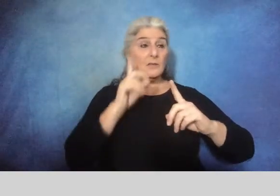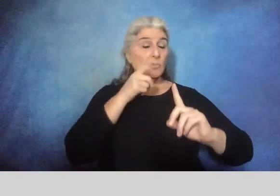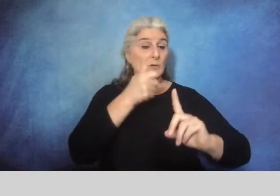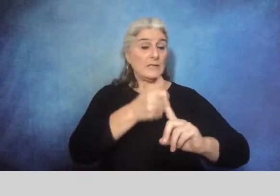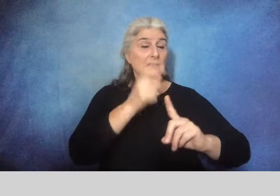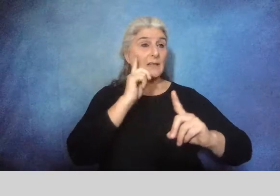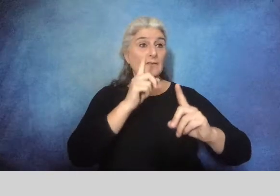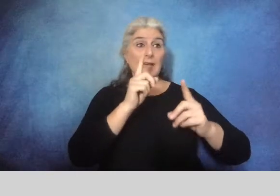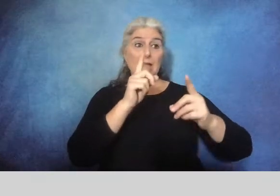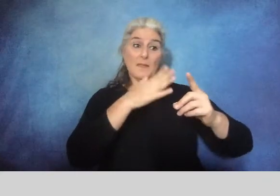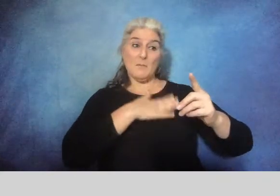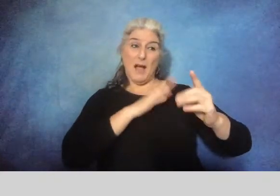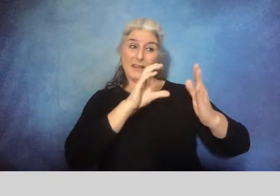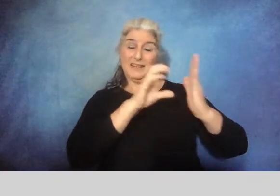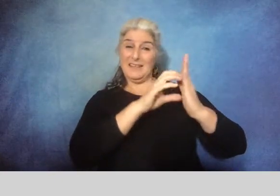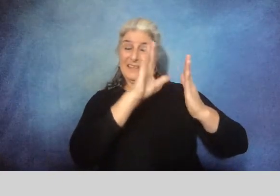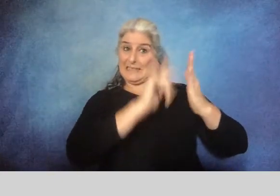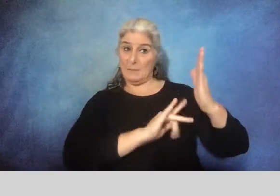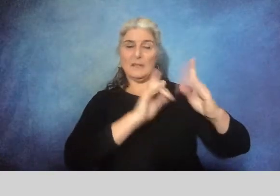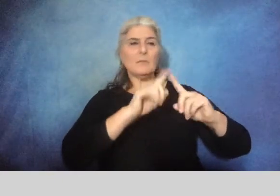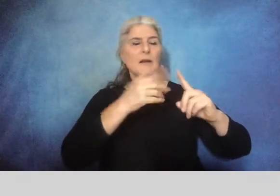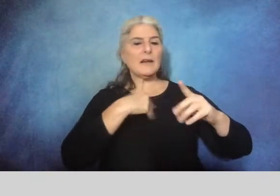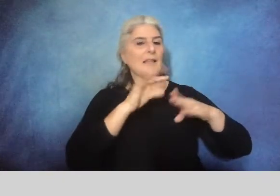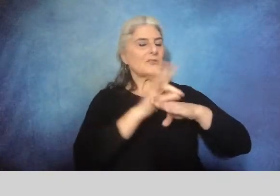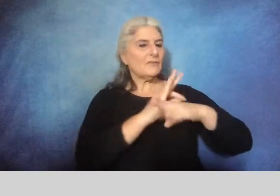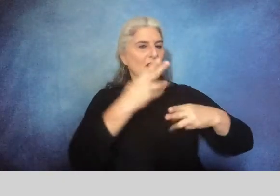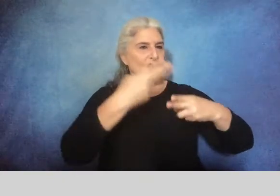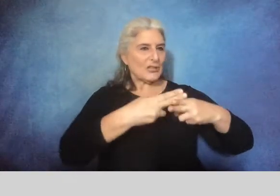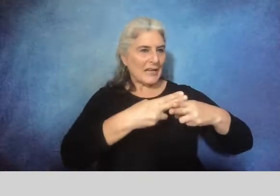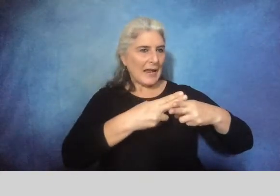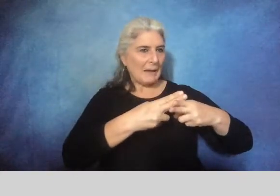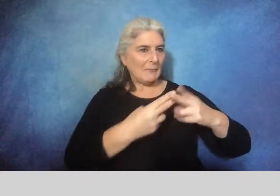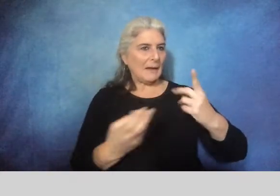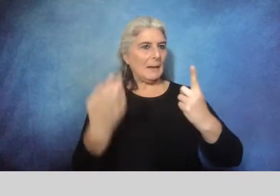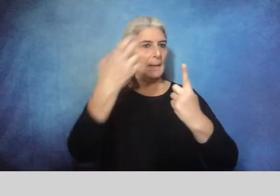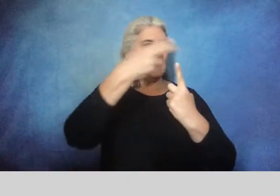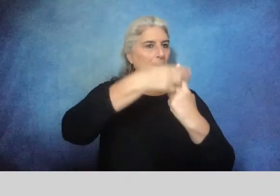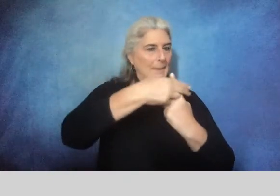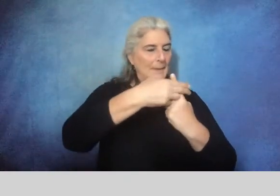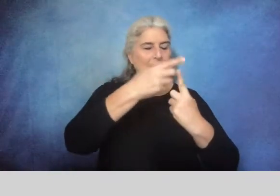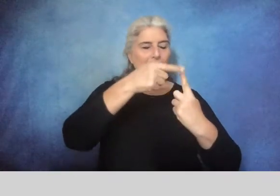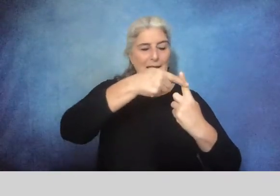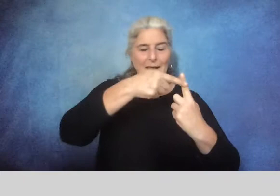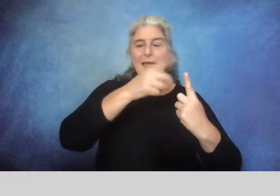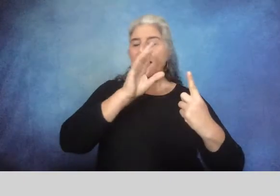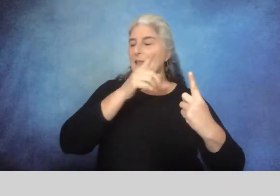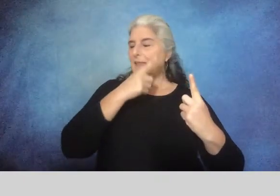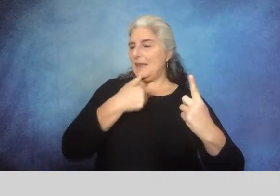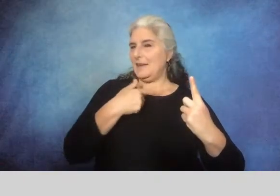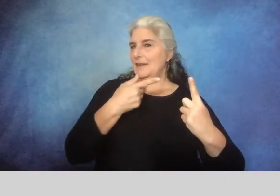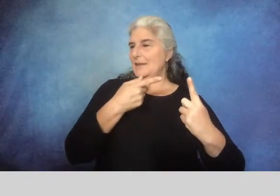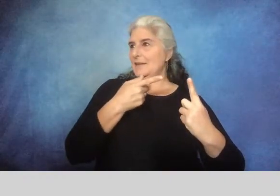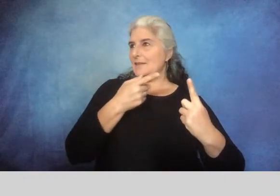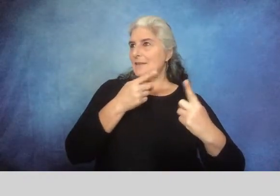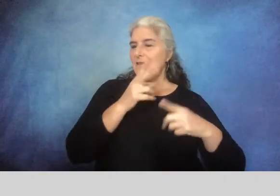but it has got a function name which will be taken as a hook name. And it takes a, it has a function, a signature